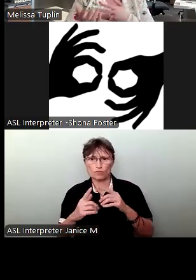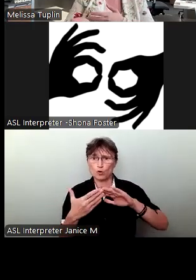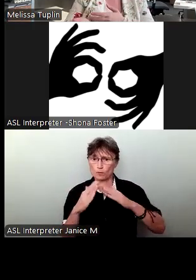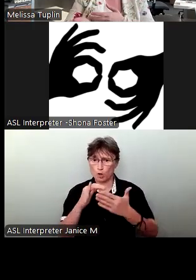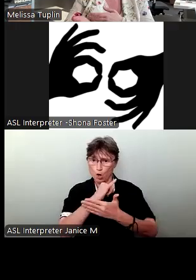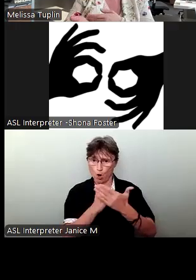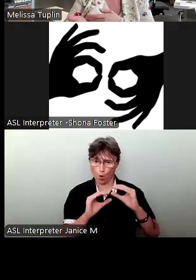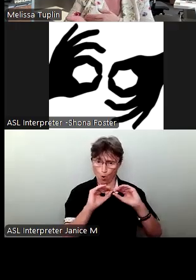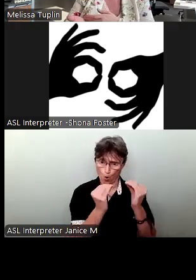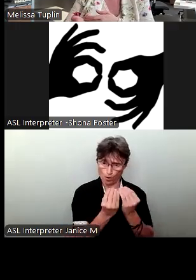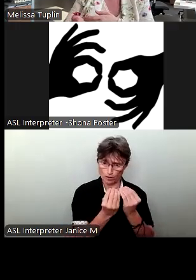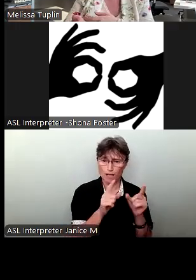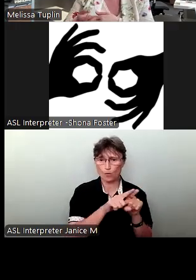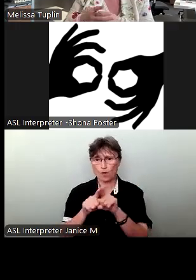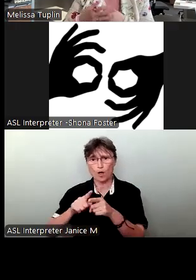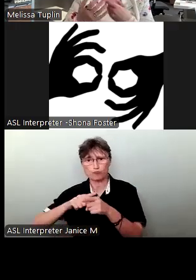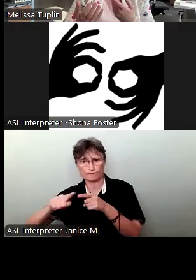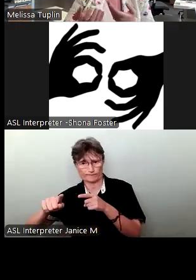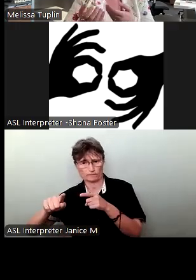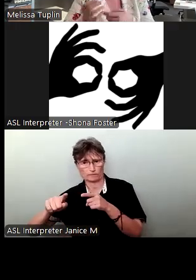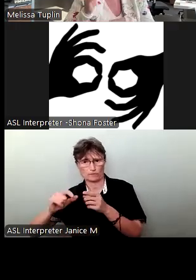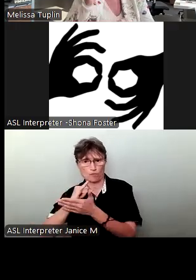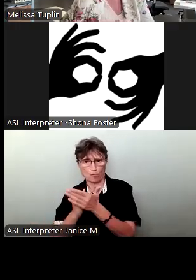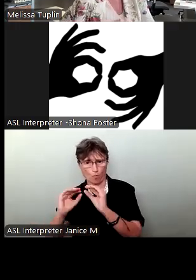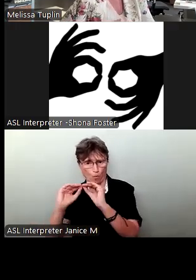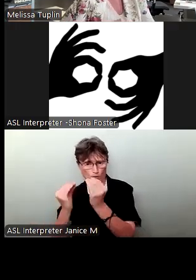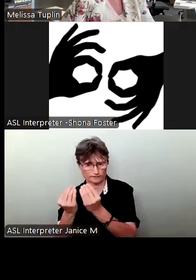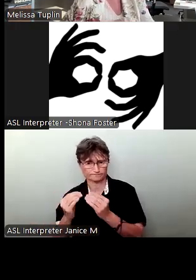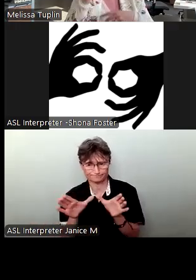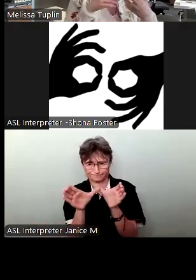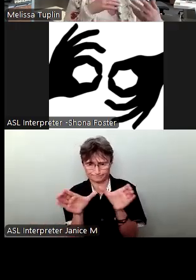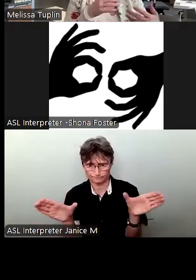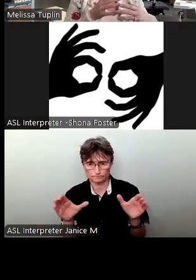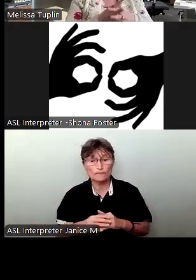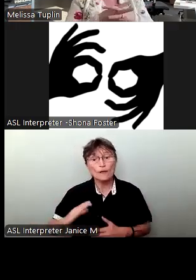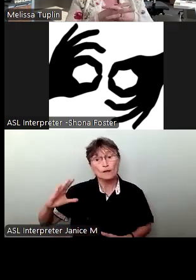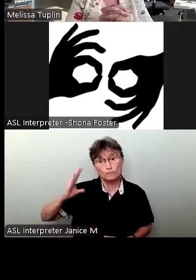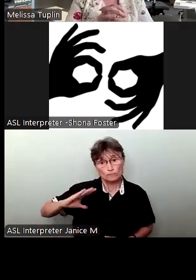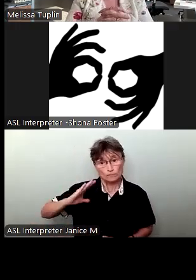professional arts organizations. So historically, the program has been assessed through program